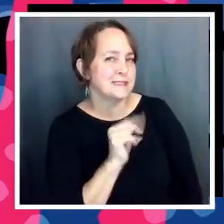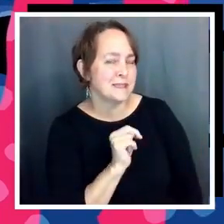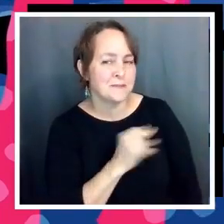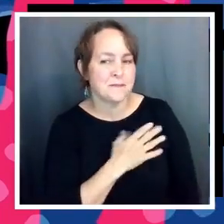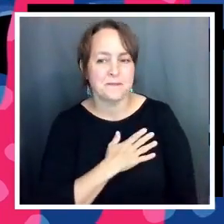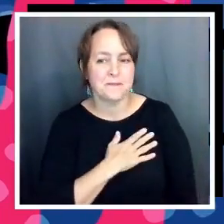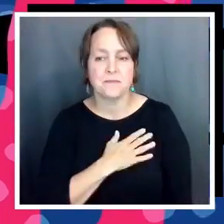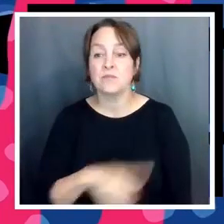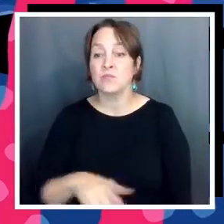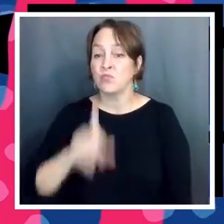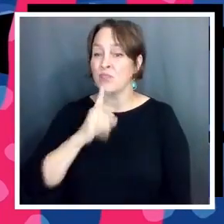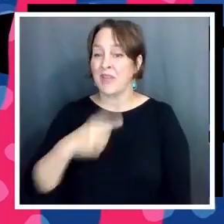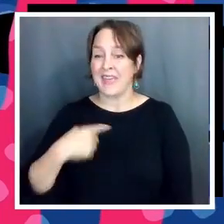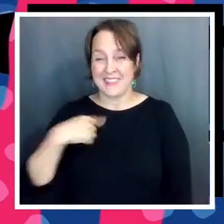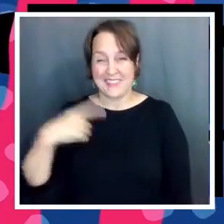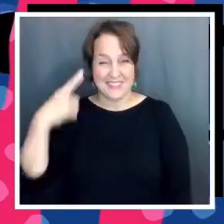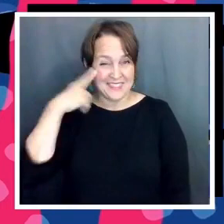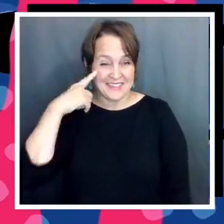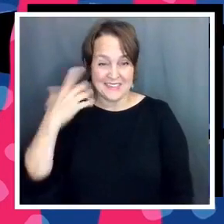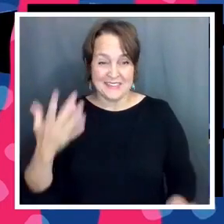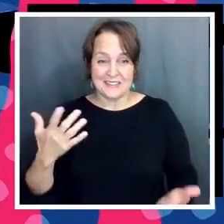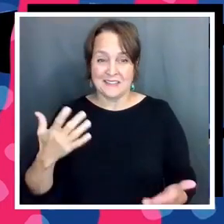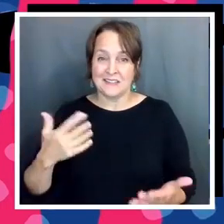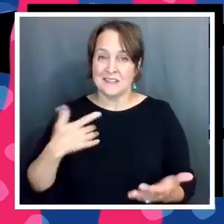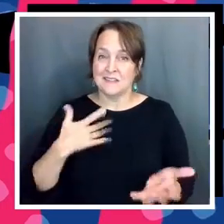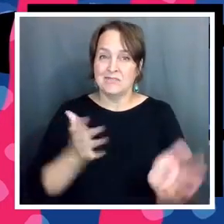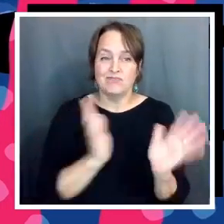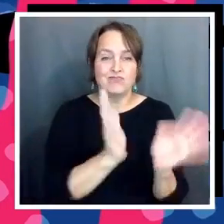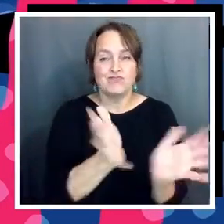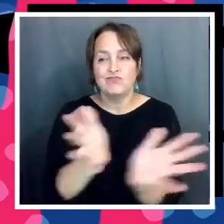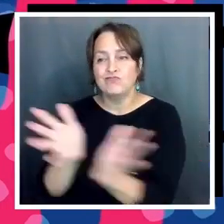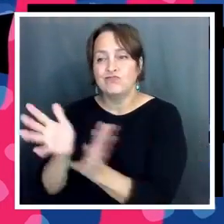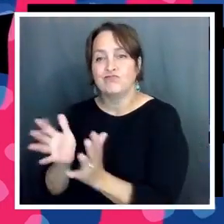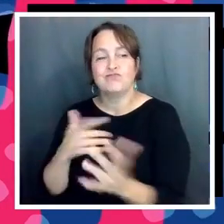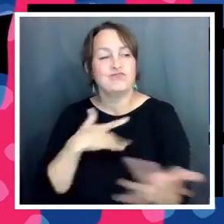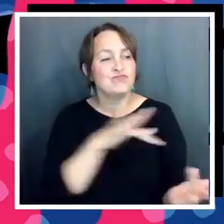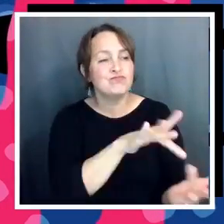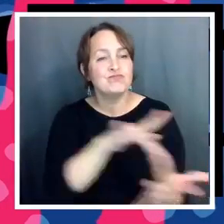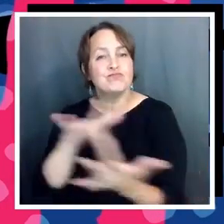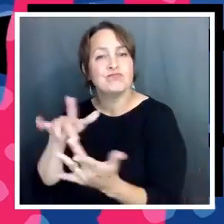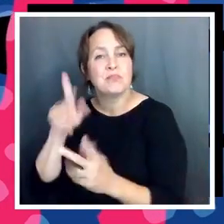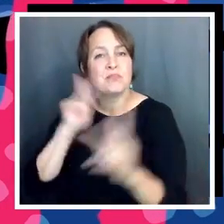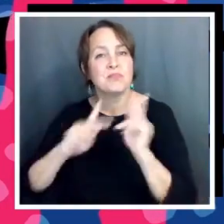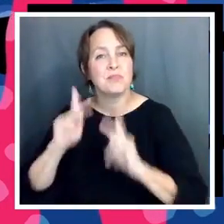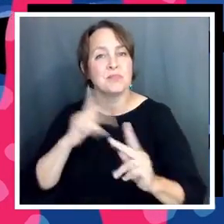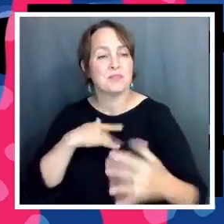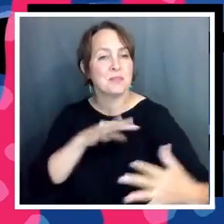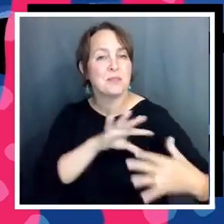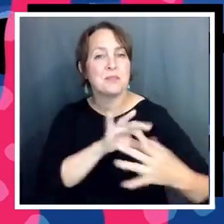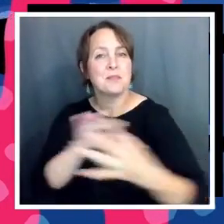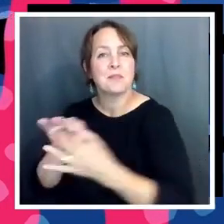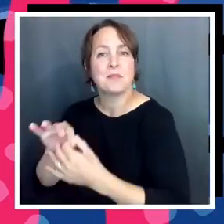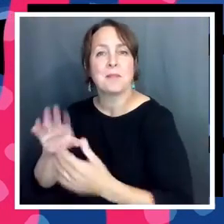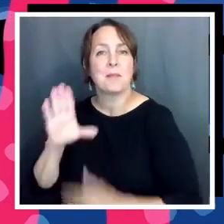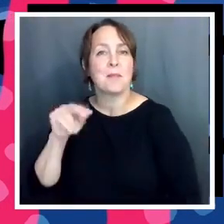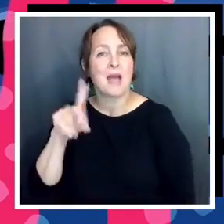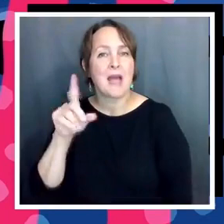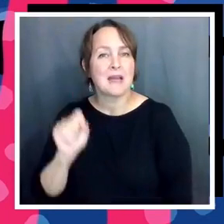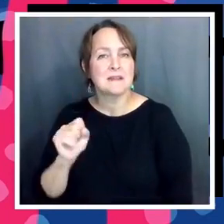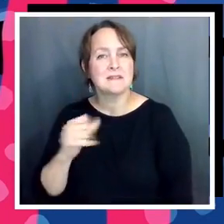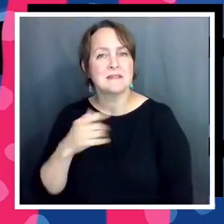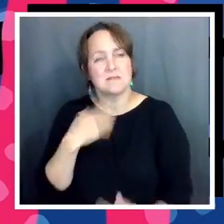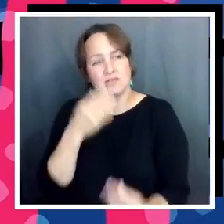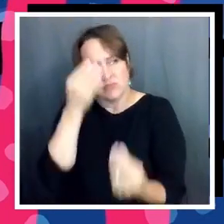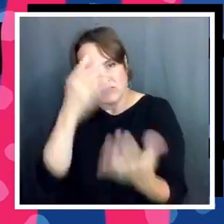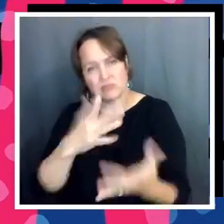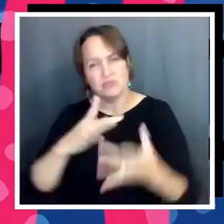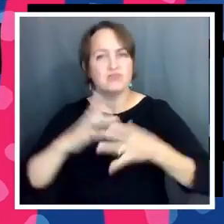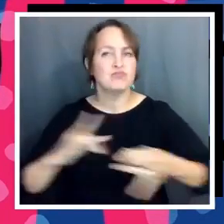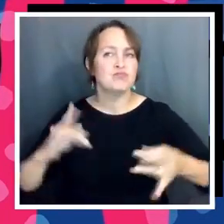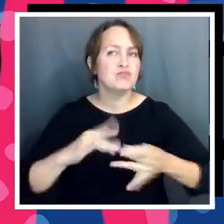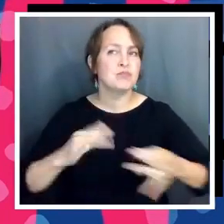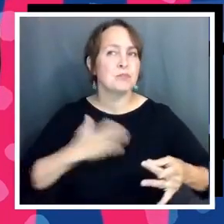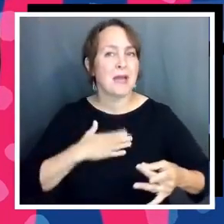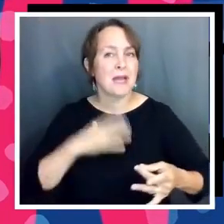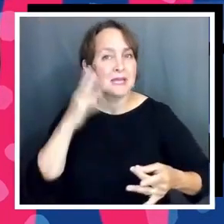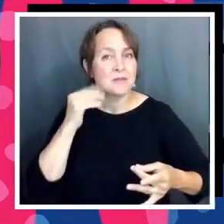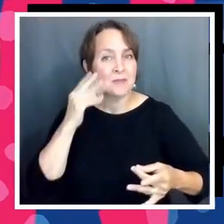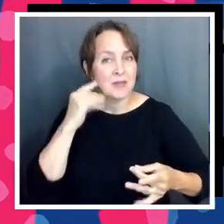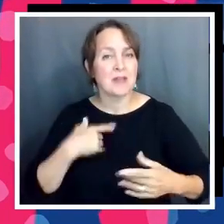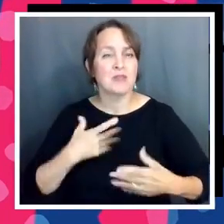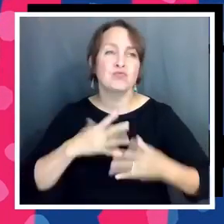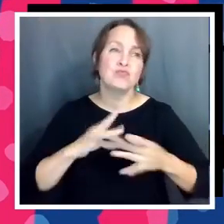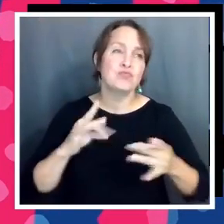TAX CREDIT INCREASE?